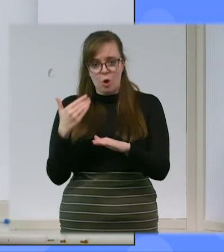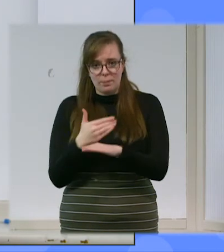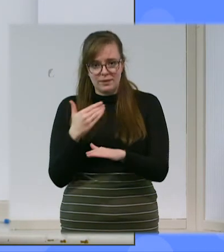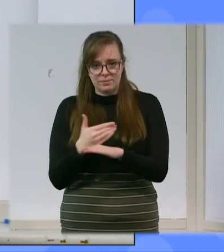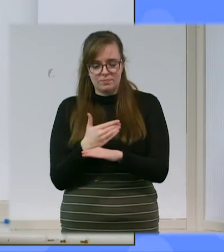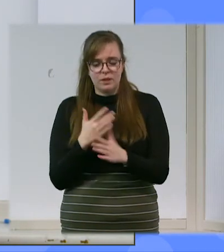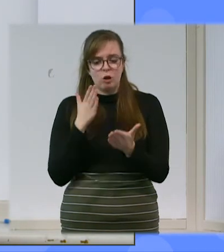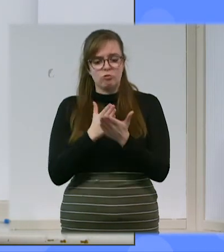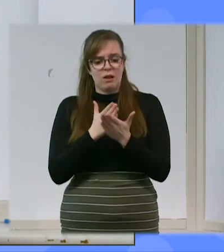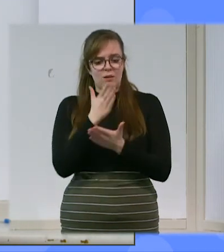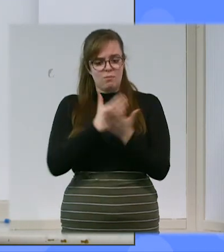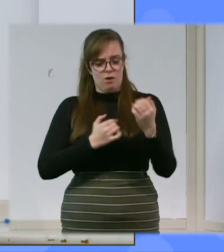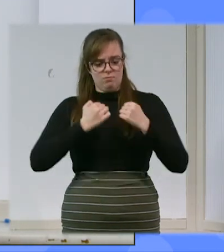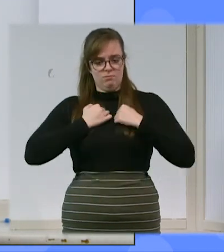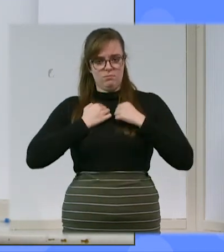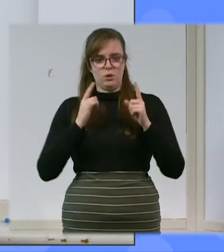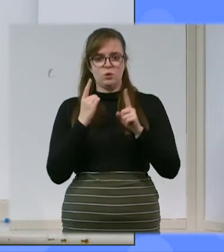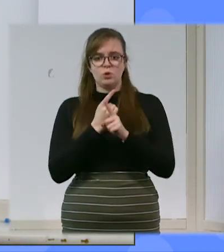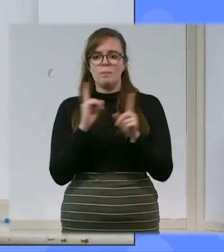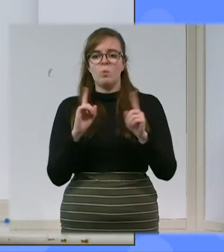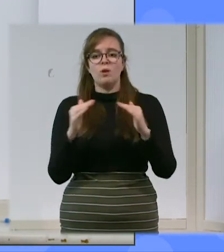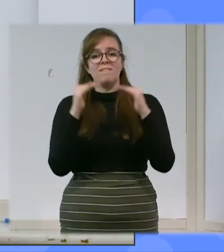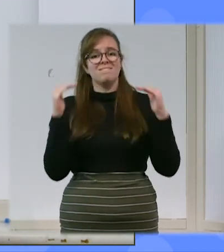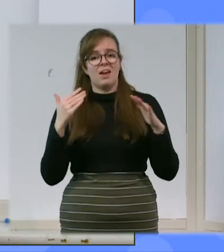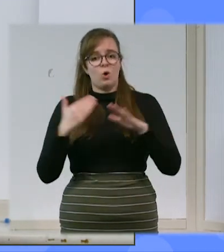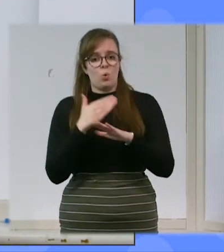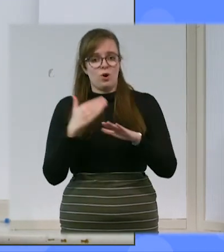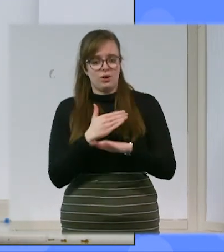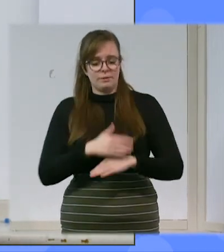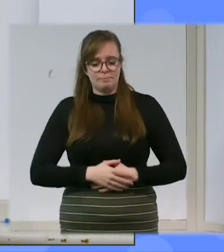going to talk about is the issue about fear what we have high levels of